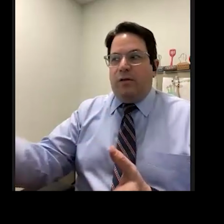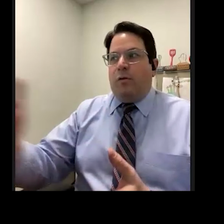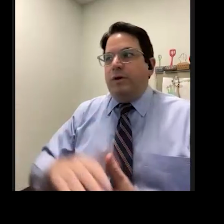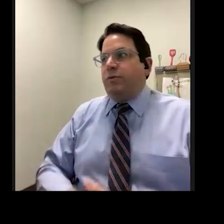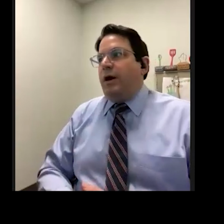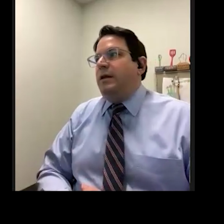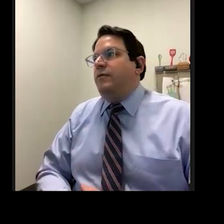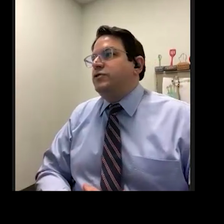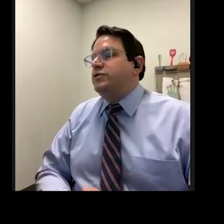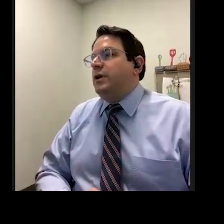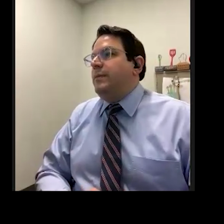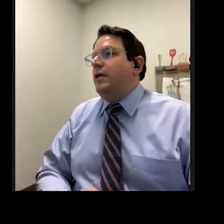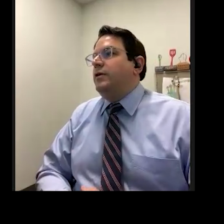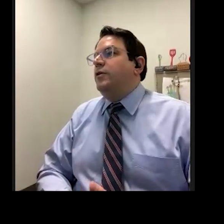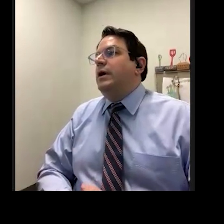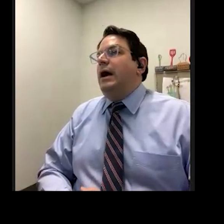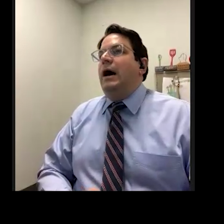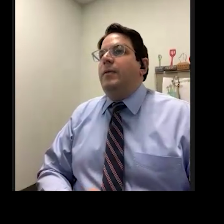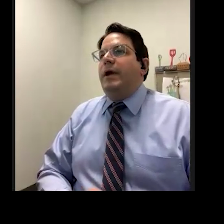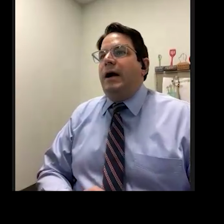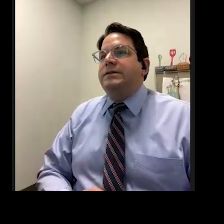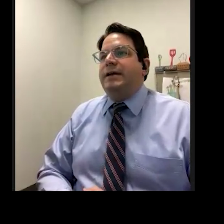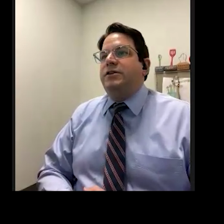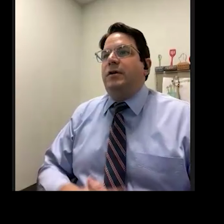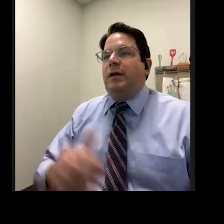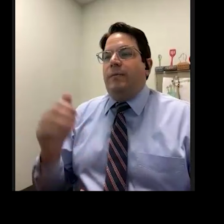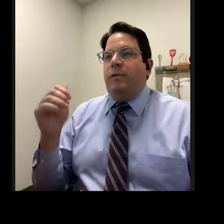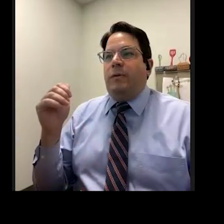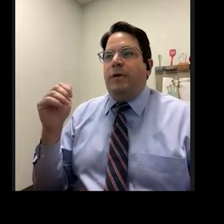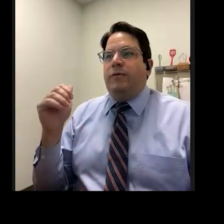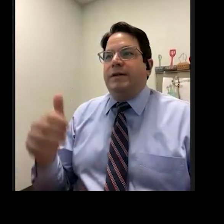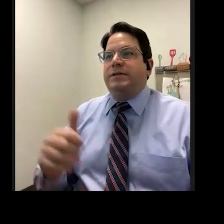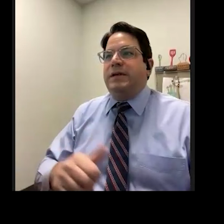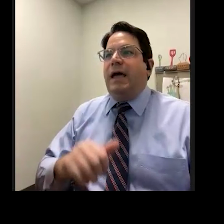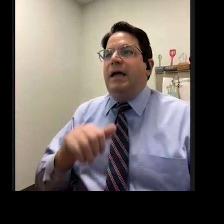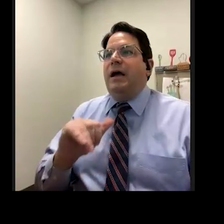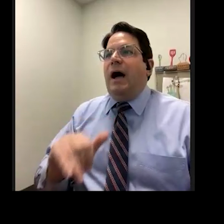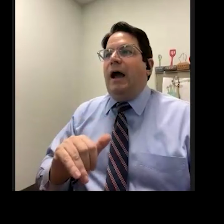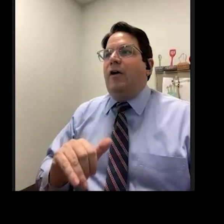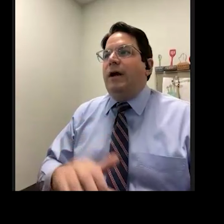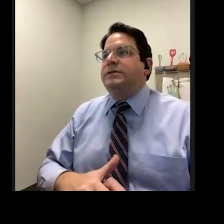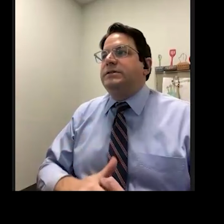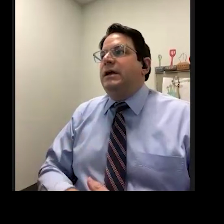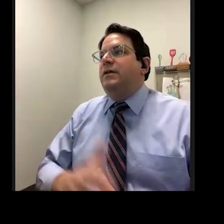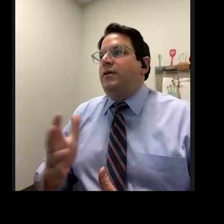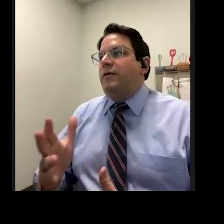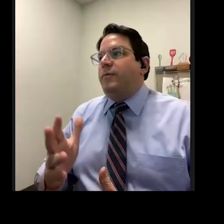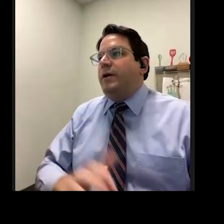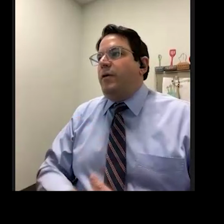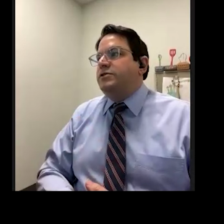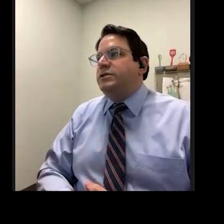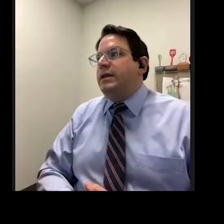is the ones where individuals are emailing you. They may contact you and claim to be from SSA, IRS, another governmental agency.